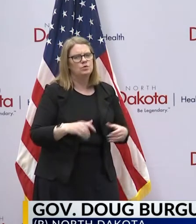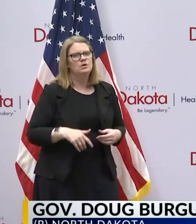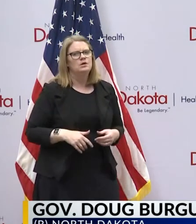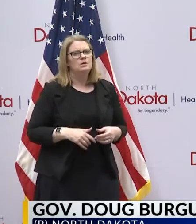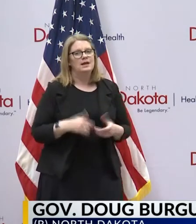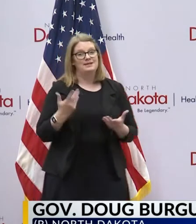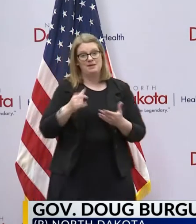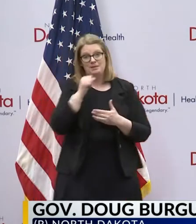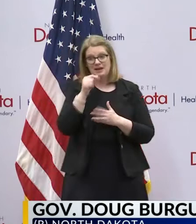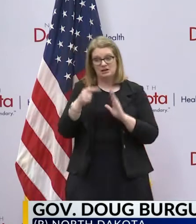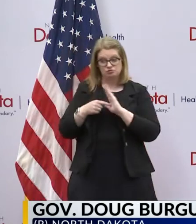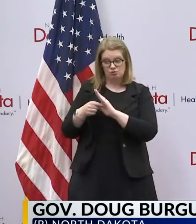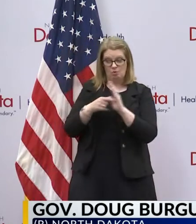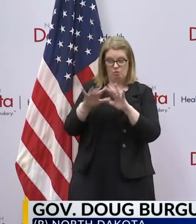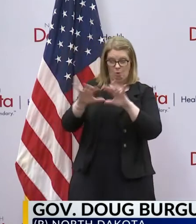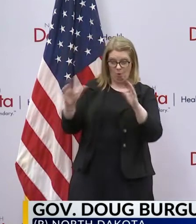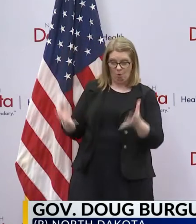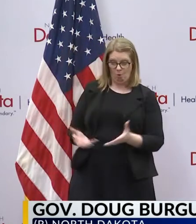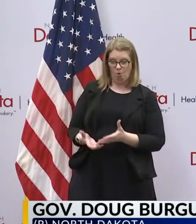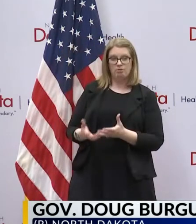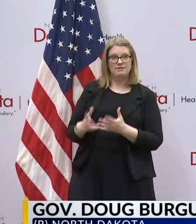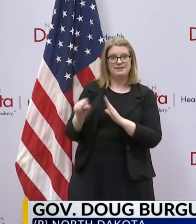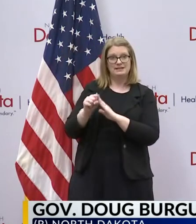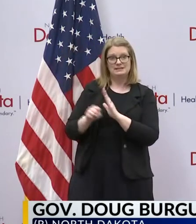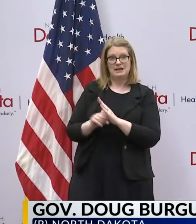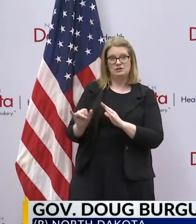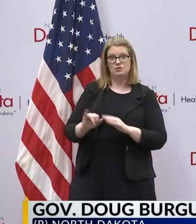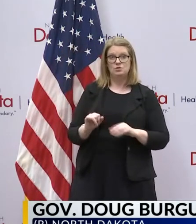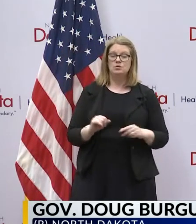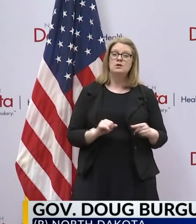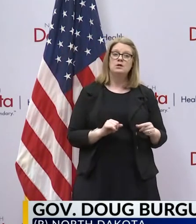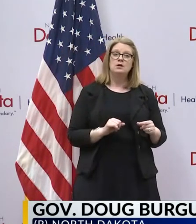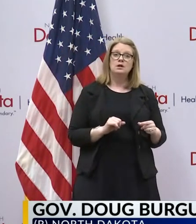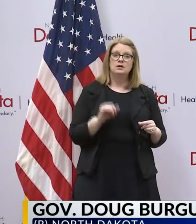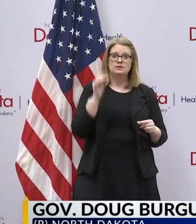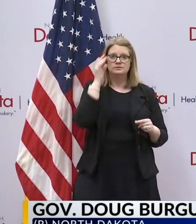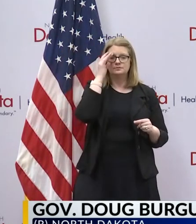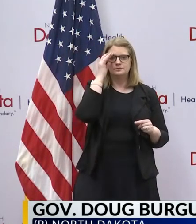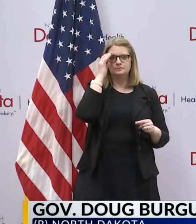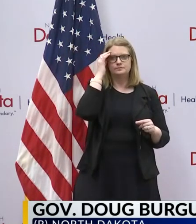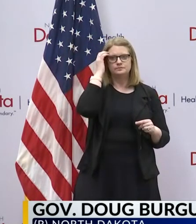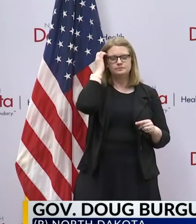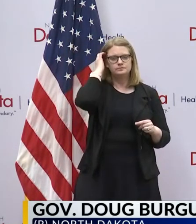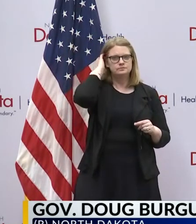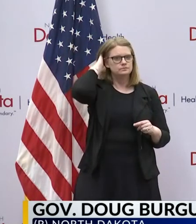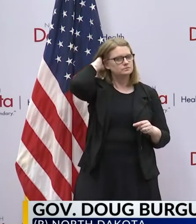THAN THEY DO OF THE POPULATION AS OUR WHOLE OF THE STATE AND SO